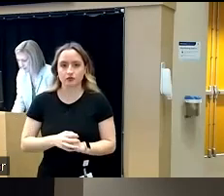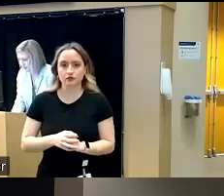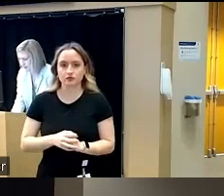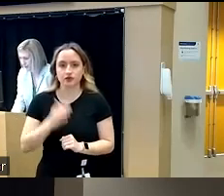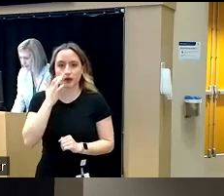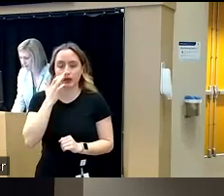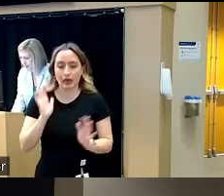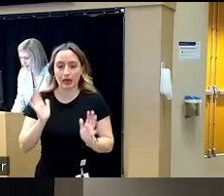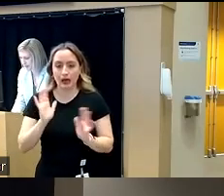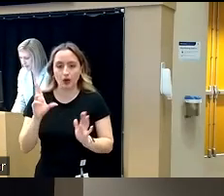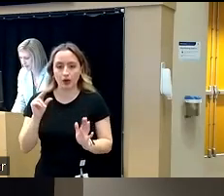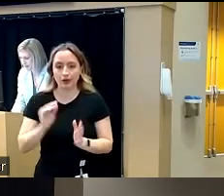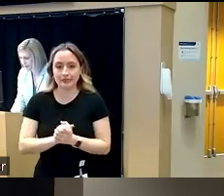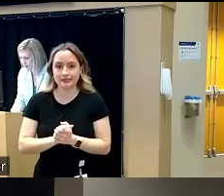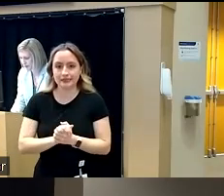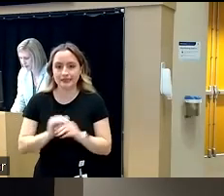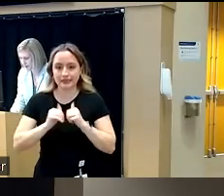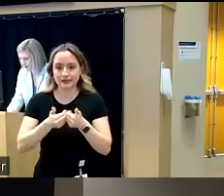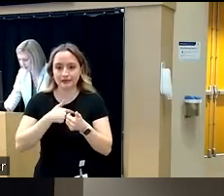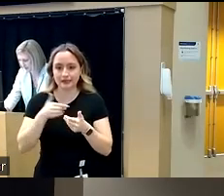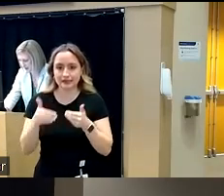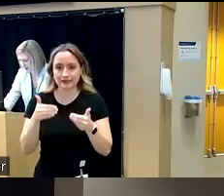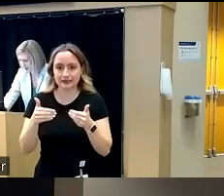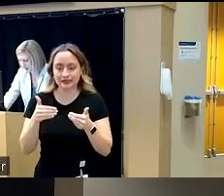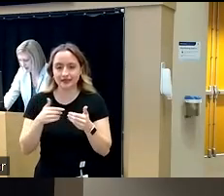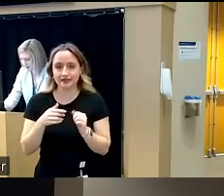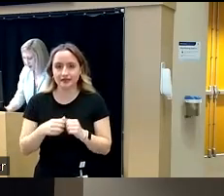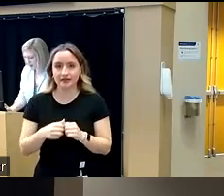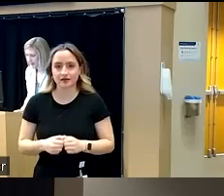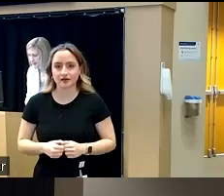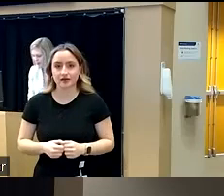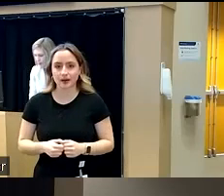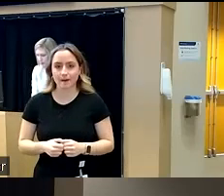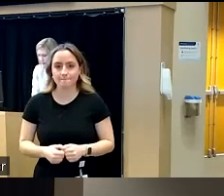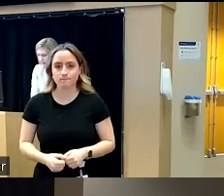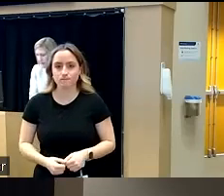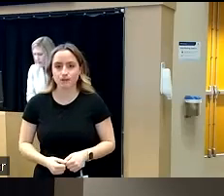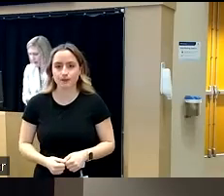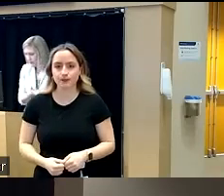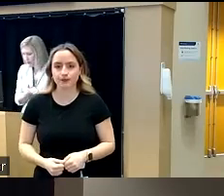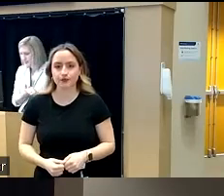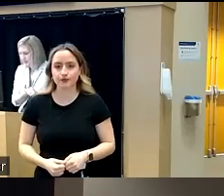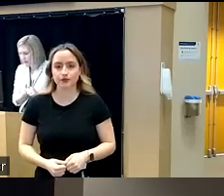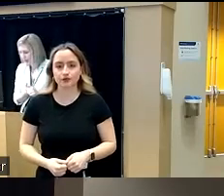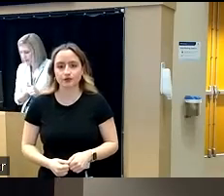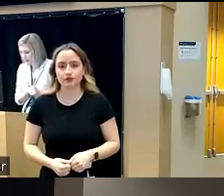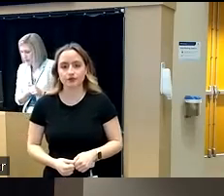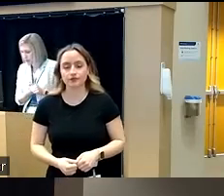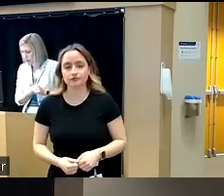oh boy I don't know how to go below this all right so we've really taken pride in making sure